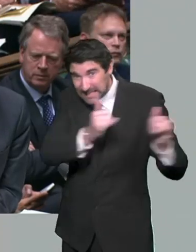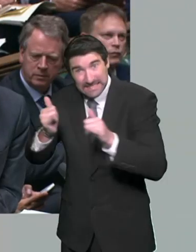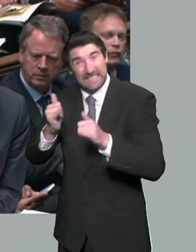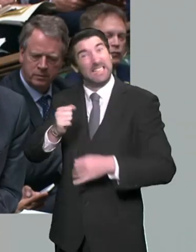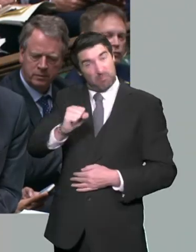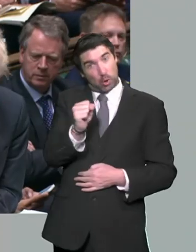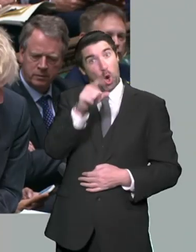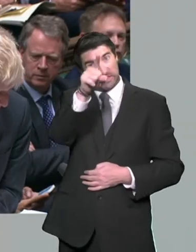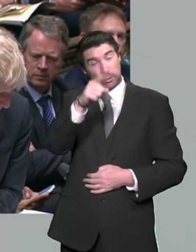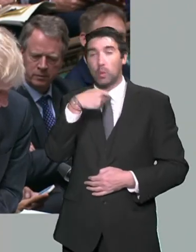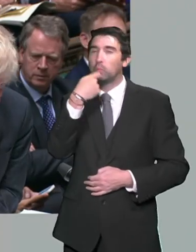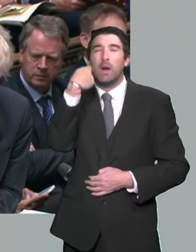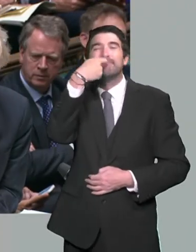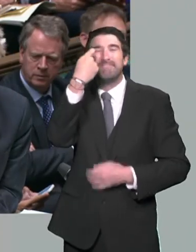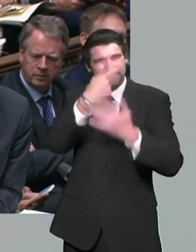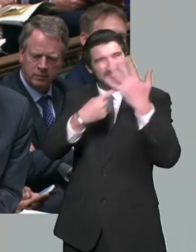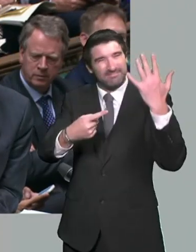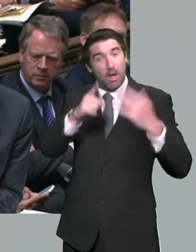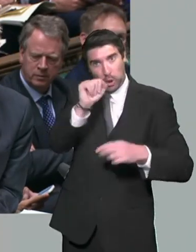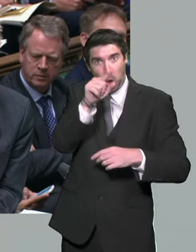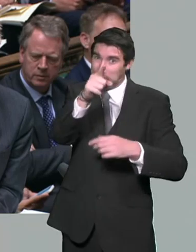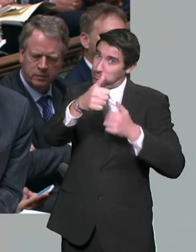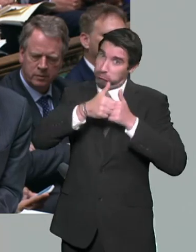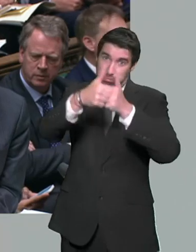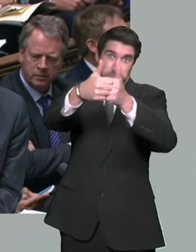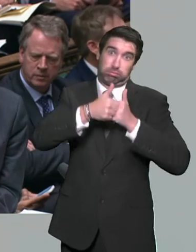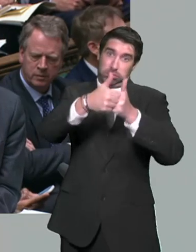The right hon. Gentleman talks about a trade war.